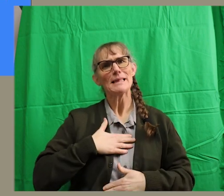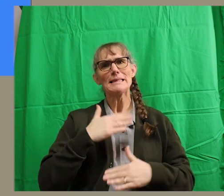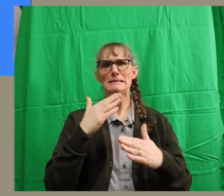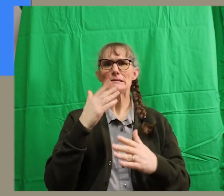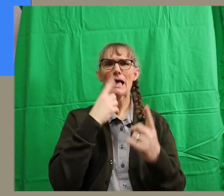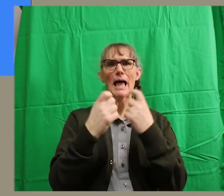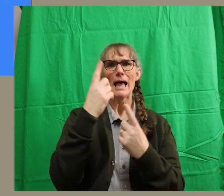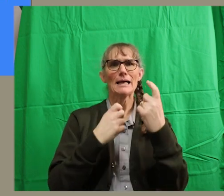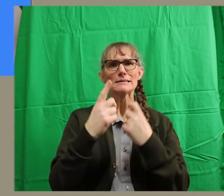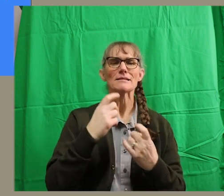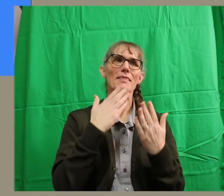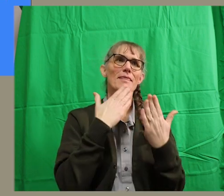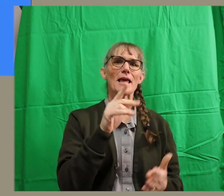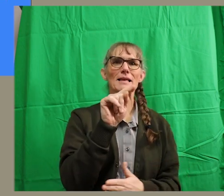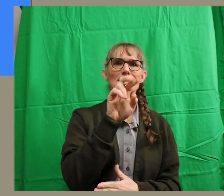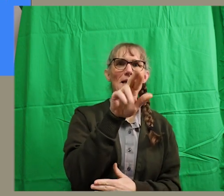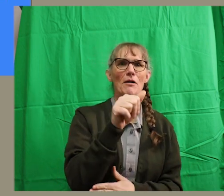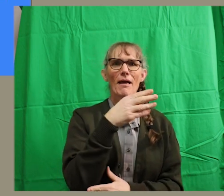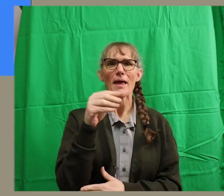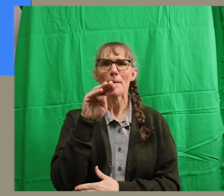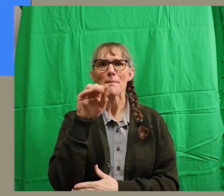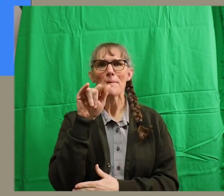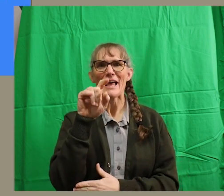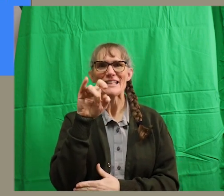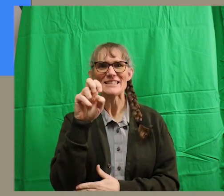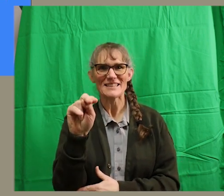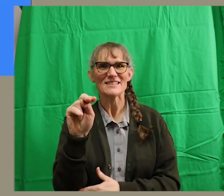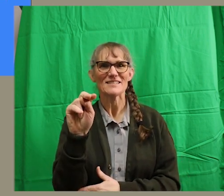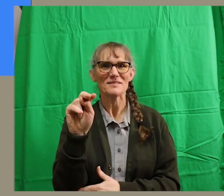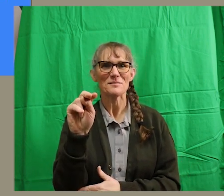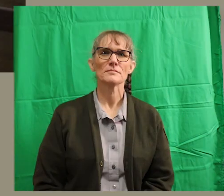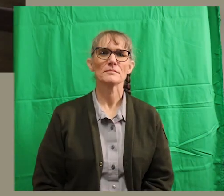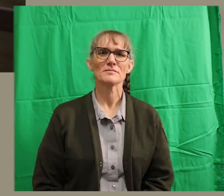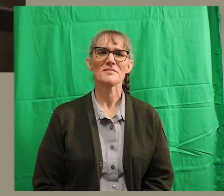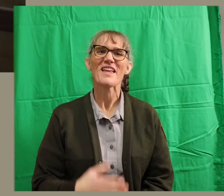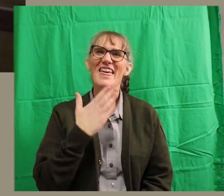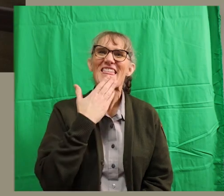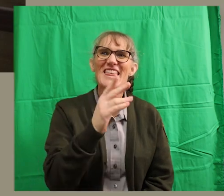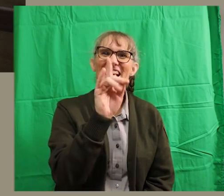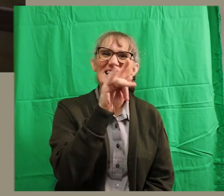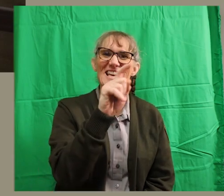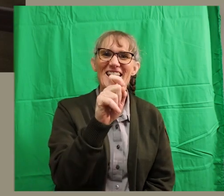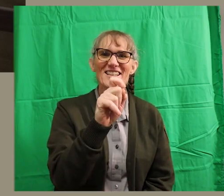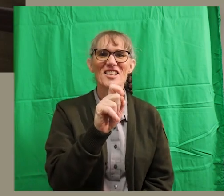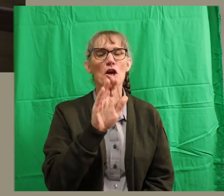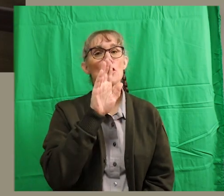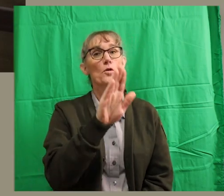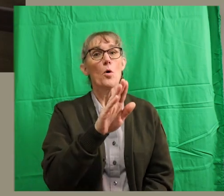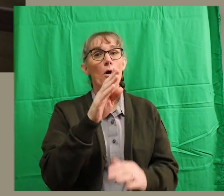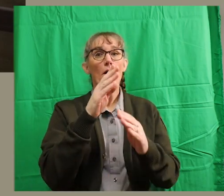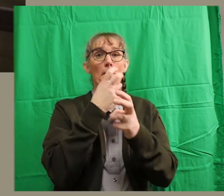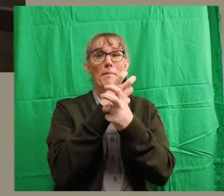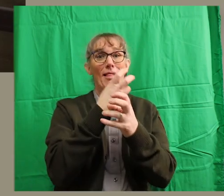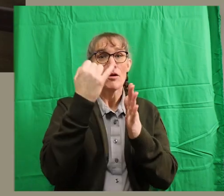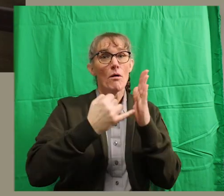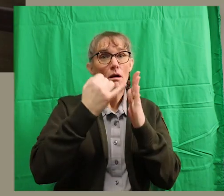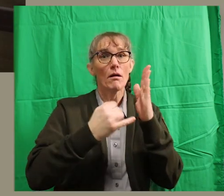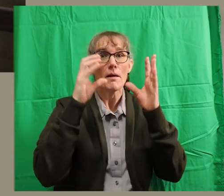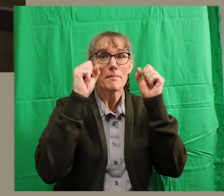Thank you so much to Tera and Mattison again. Thanks Kate. Your paleo-art is amazing!